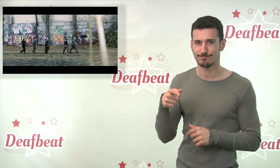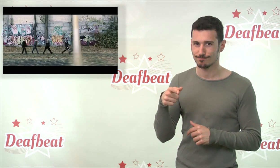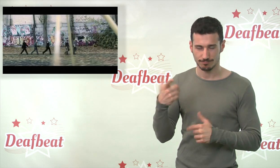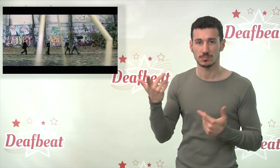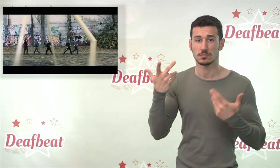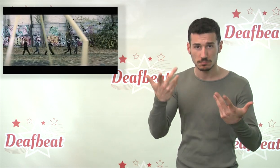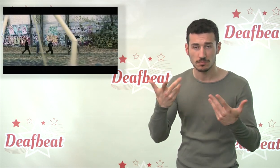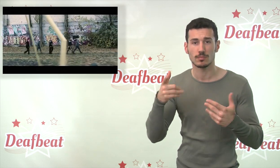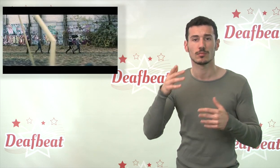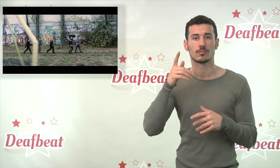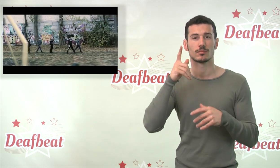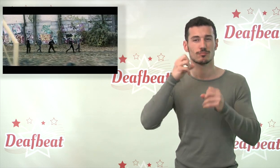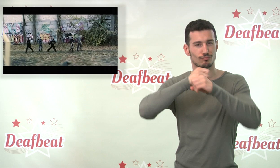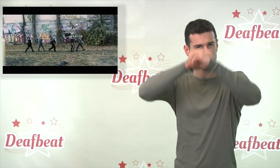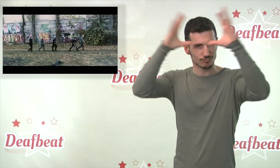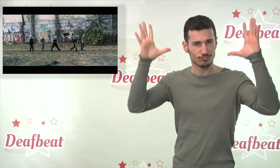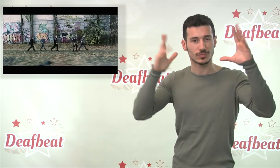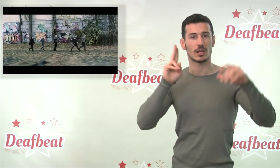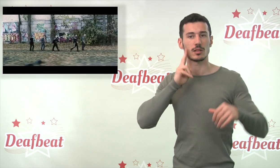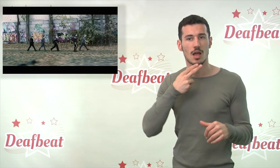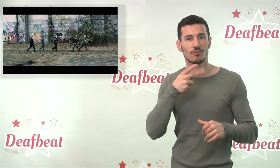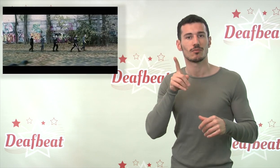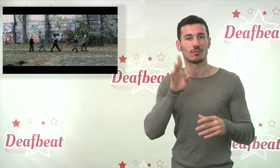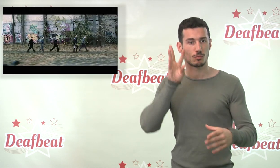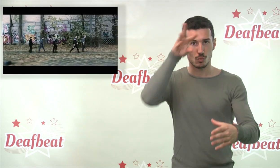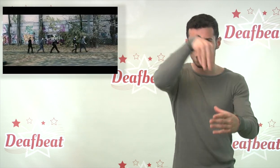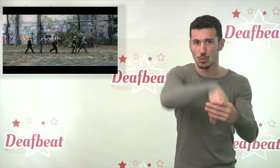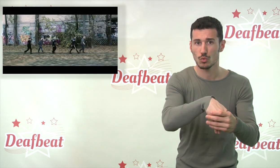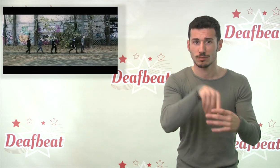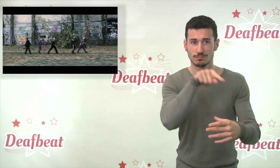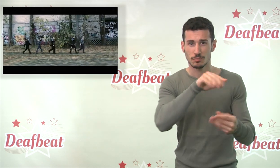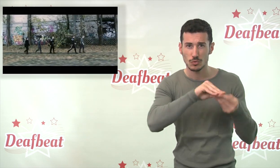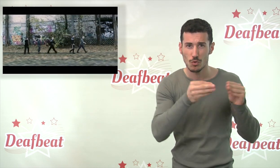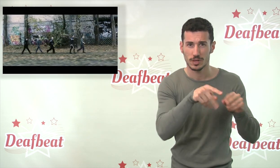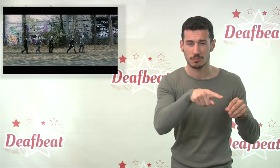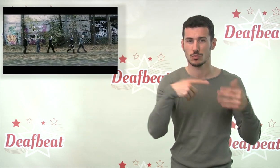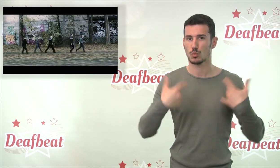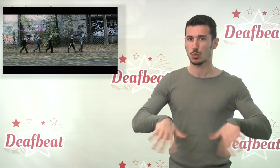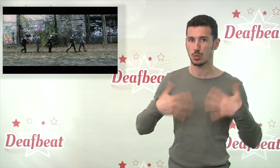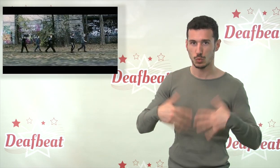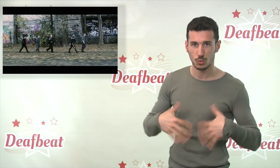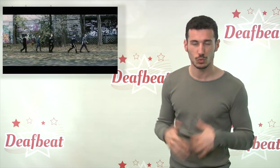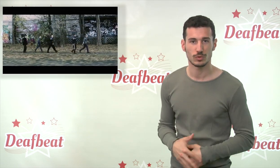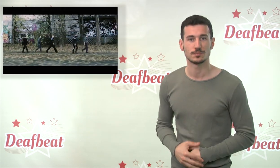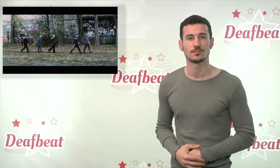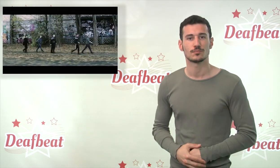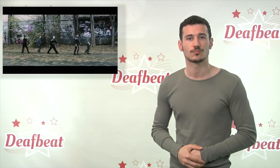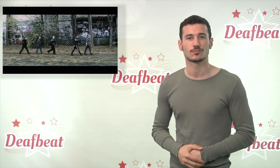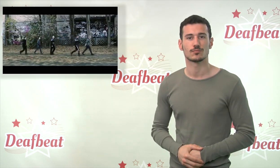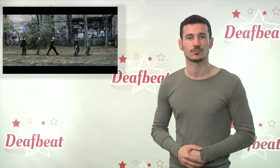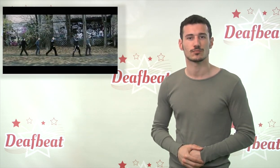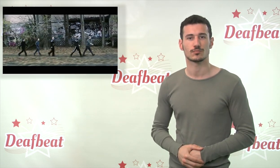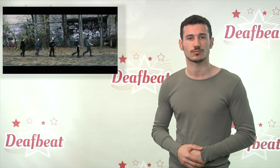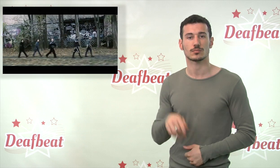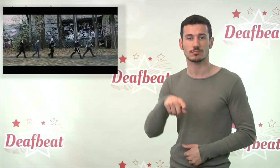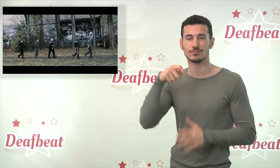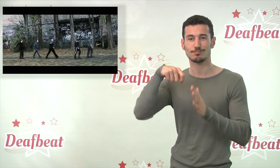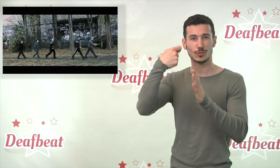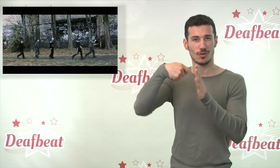It helps to create awareness and understanding of Deaf culture by seeing the world through their eyes.